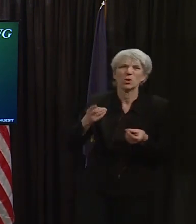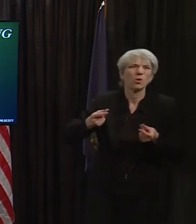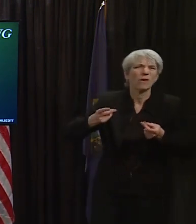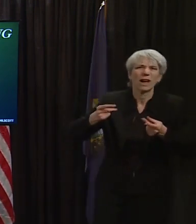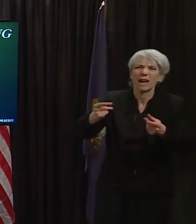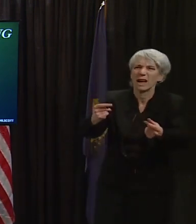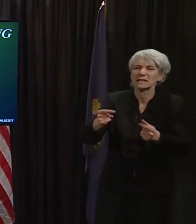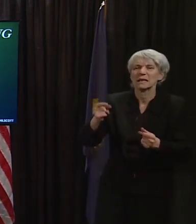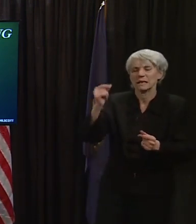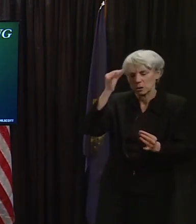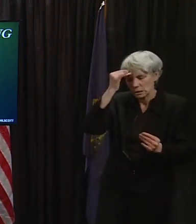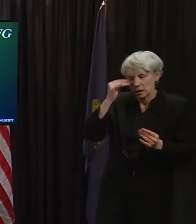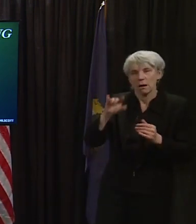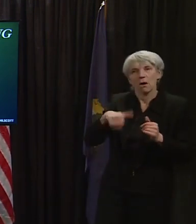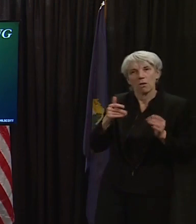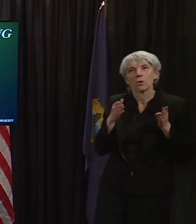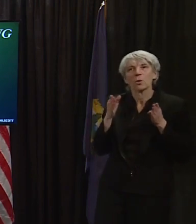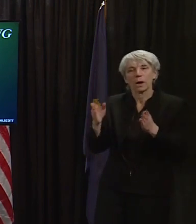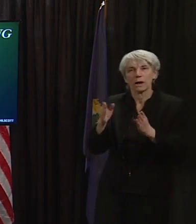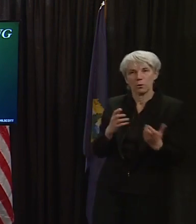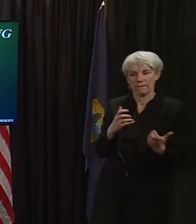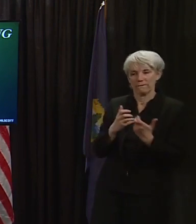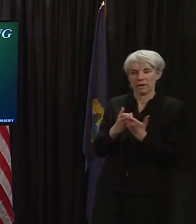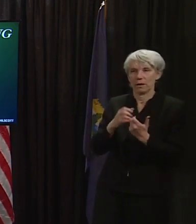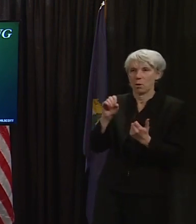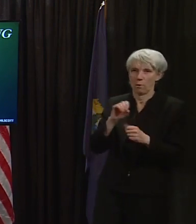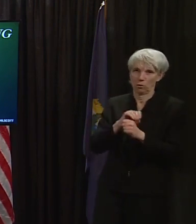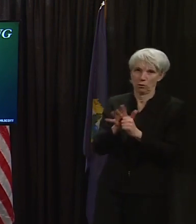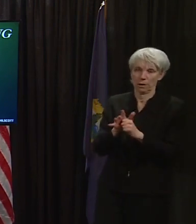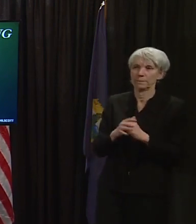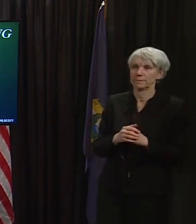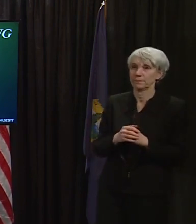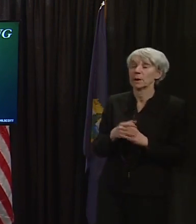other types of testing for the child care setting. We recommend much the